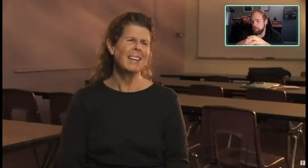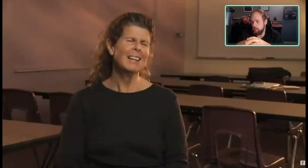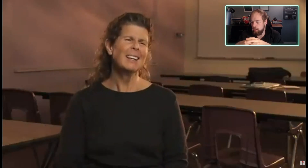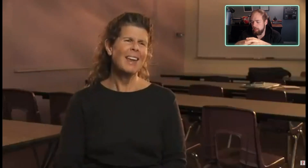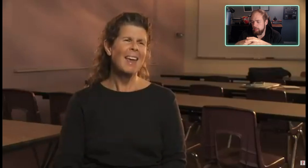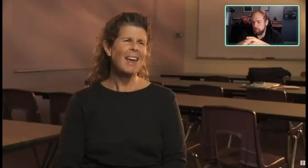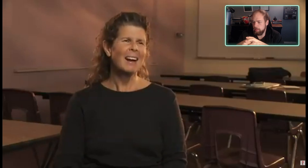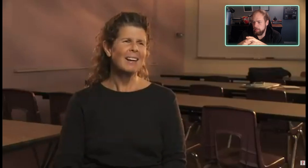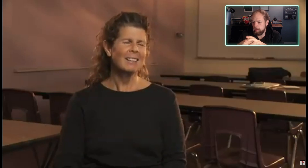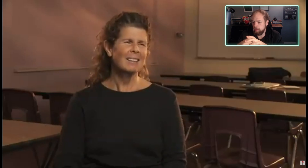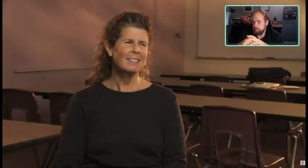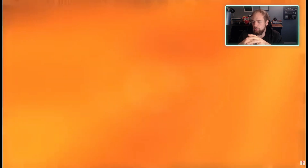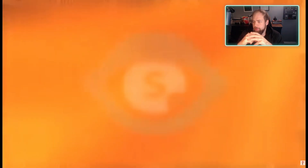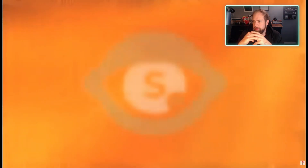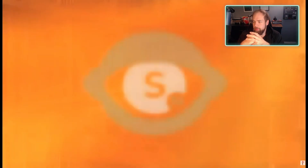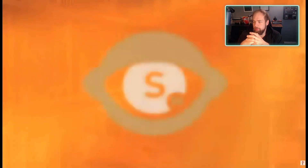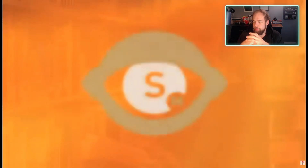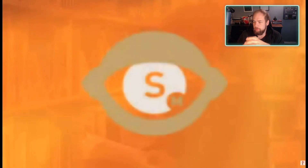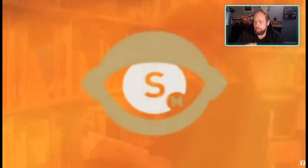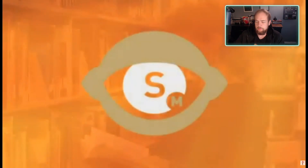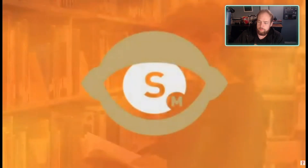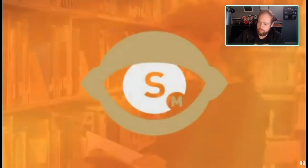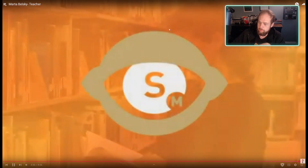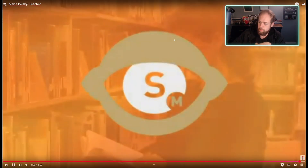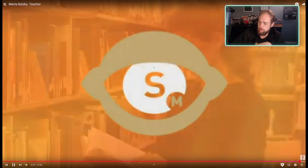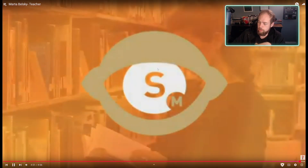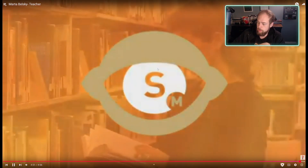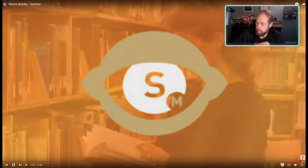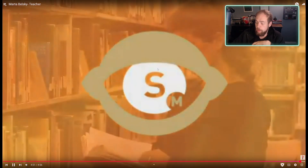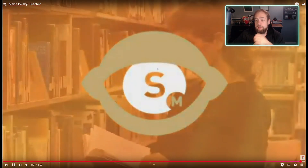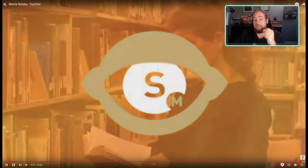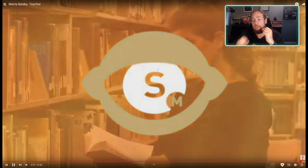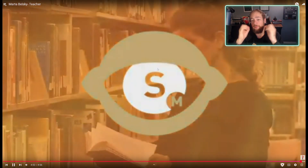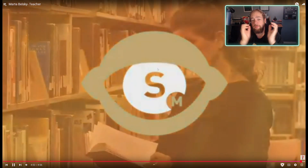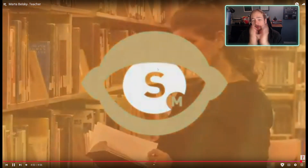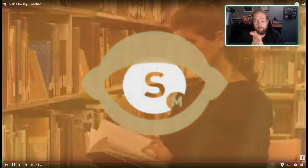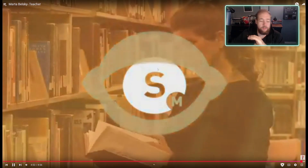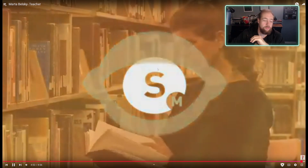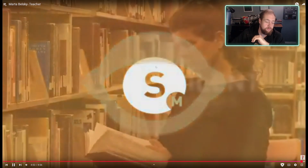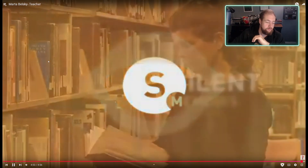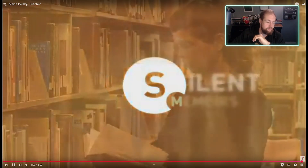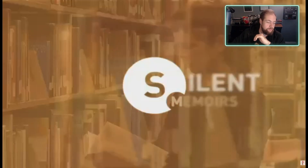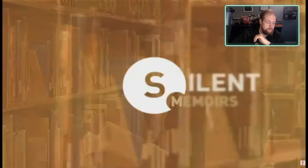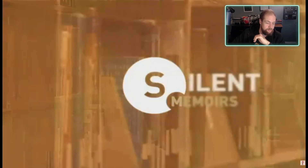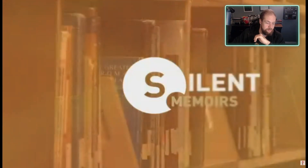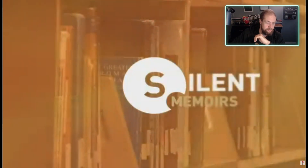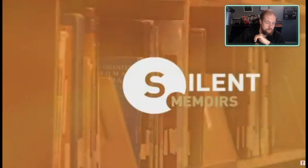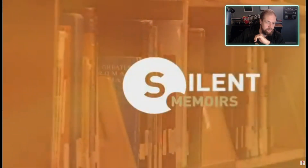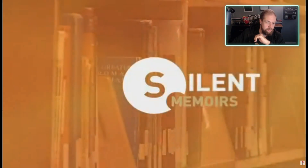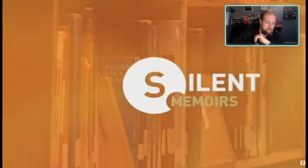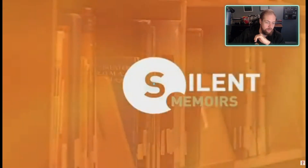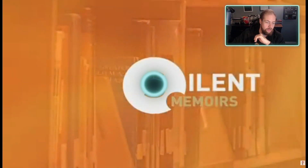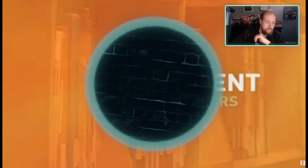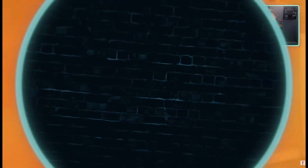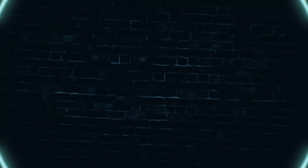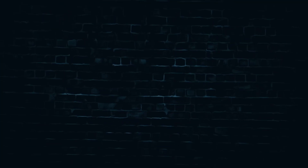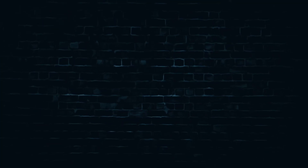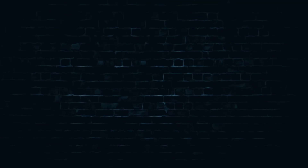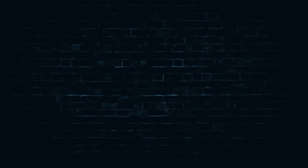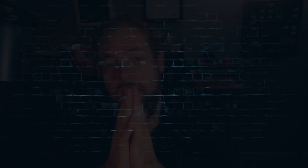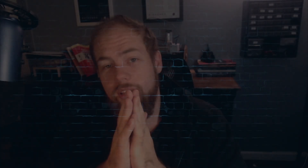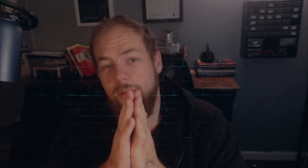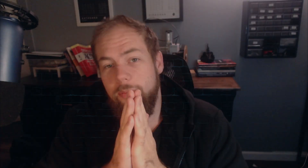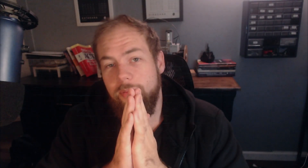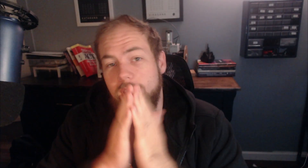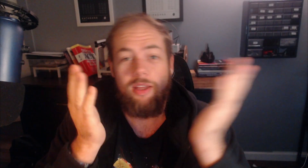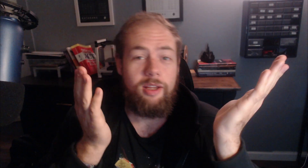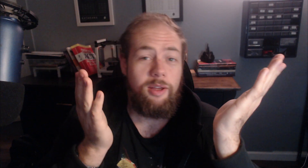sign so